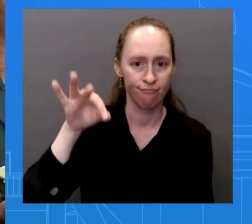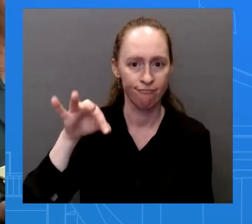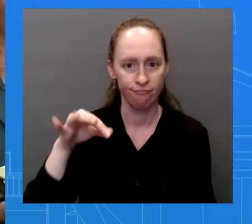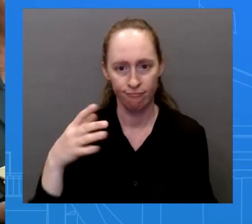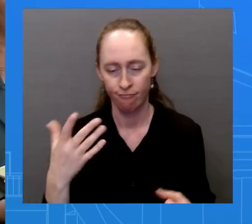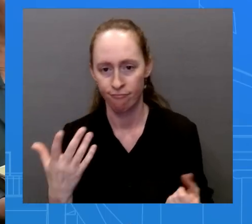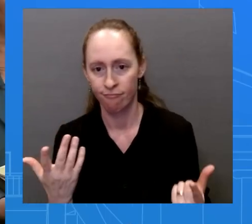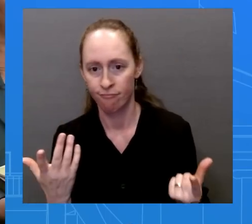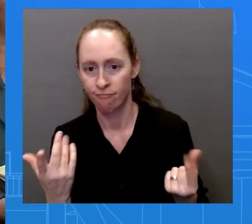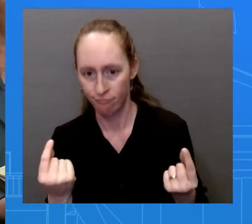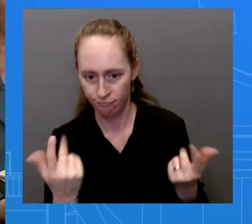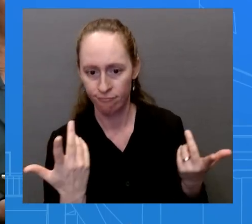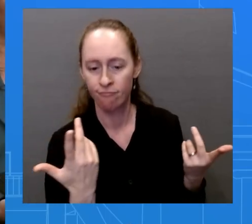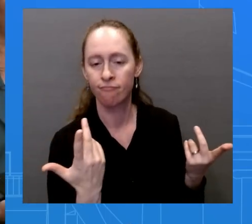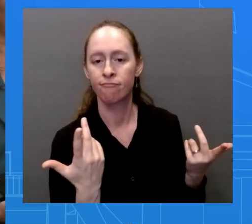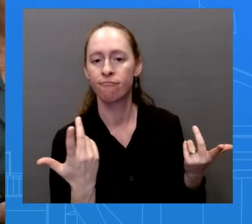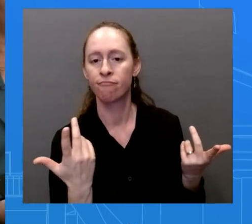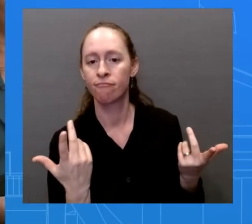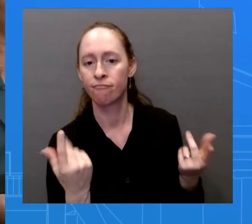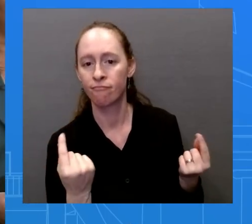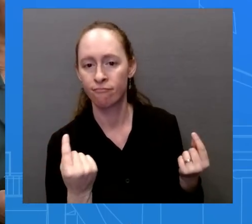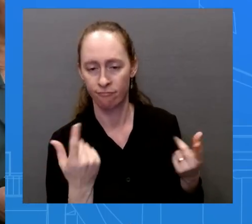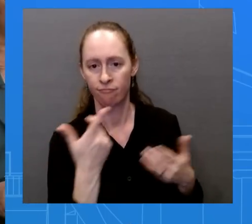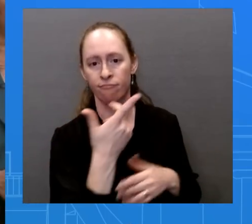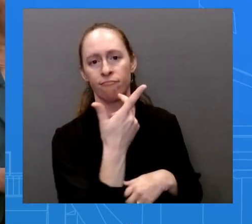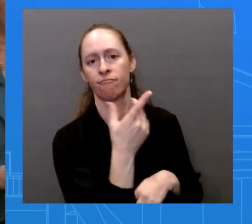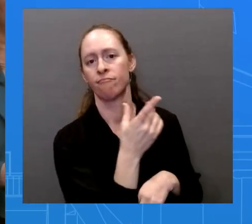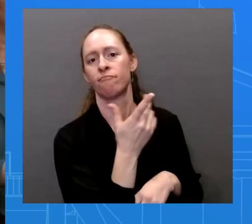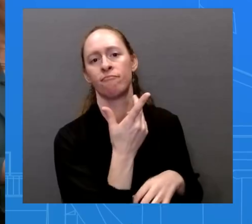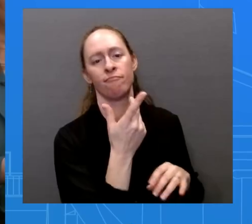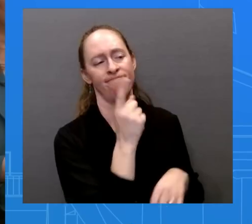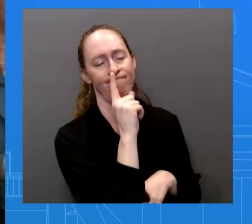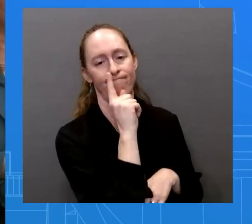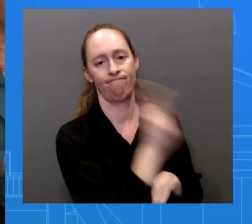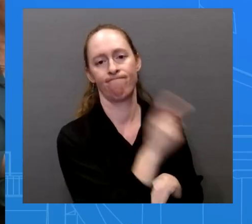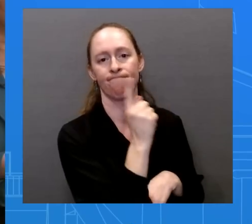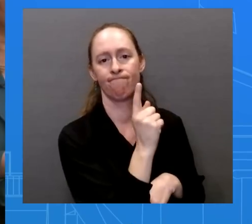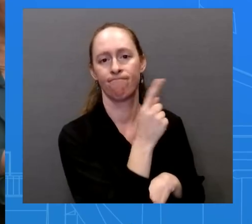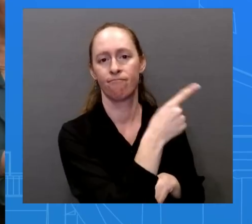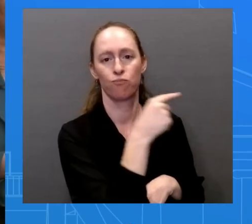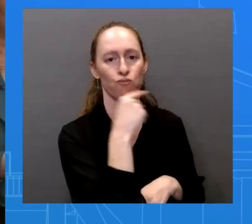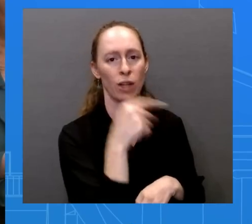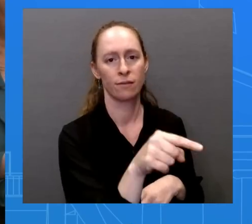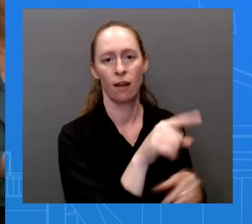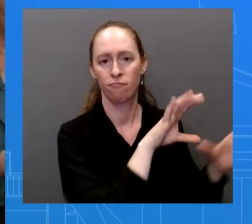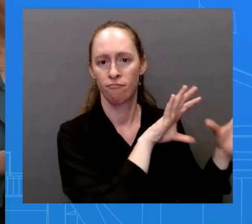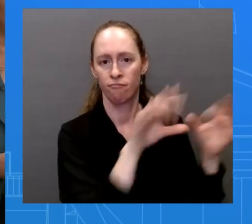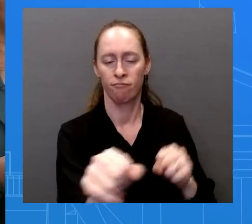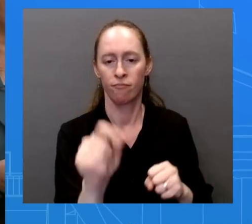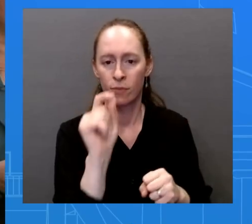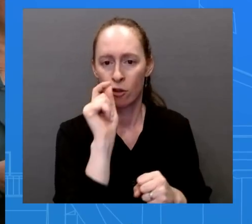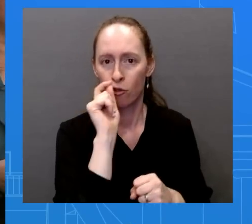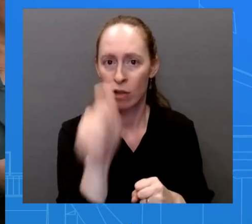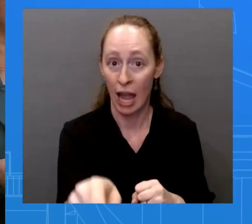particularly as it relates to President Biden's push to keep this coalition united this far into this war? Ms. Jean-Pierre: Look, we have --